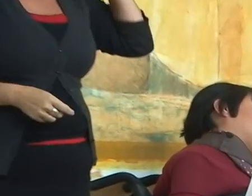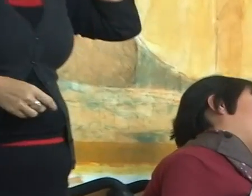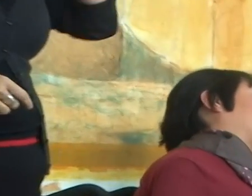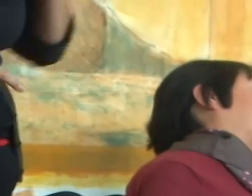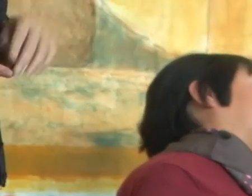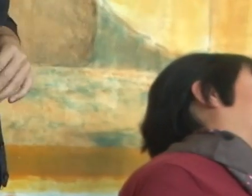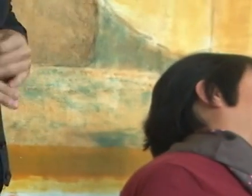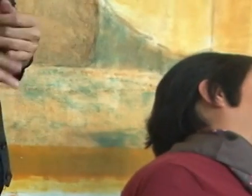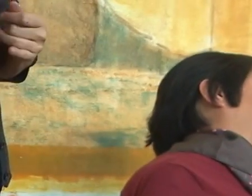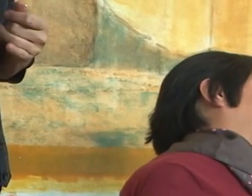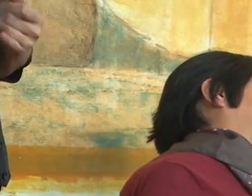Mr. Pantalone.